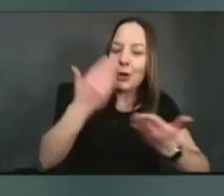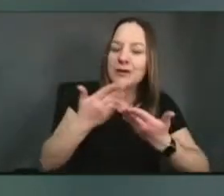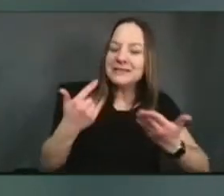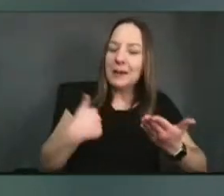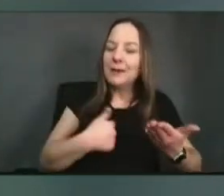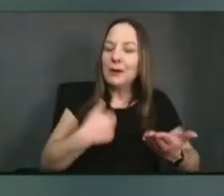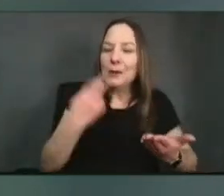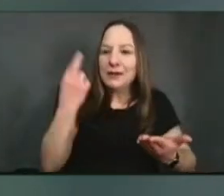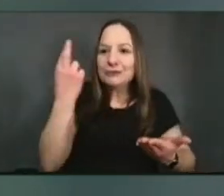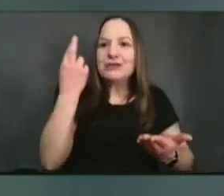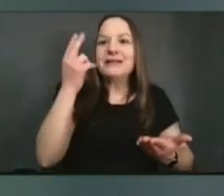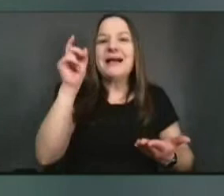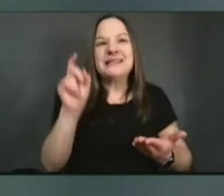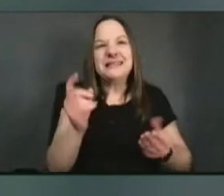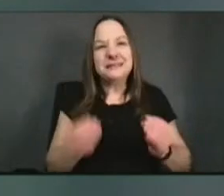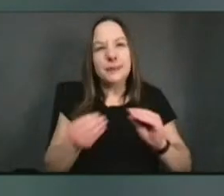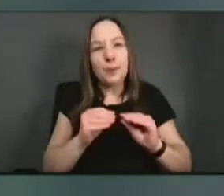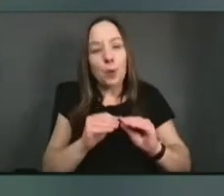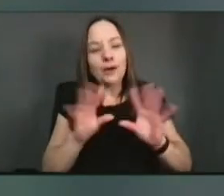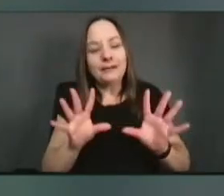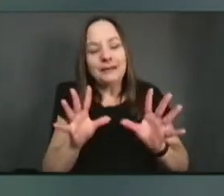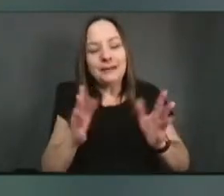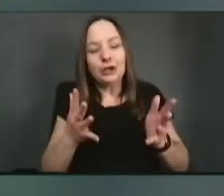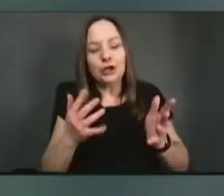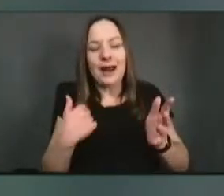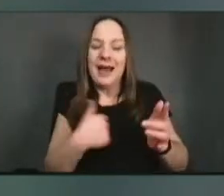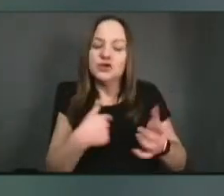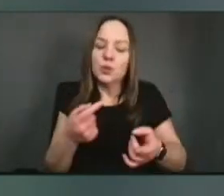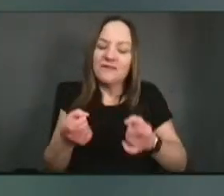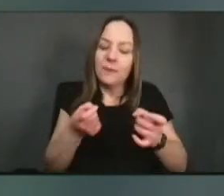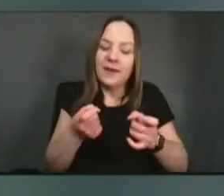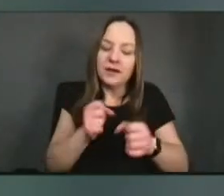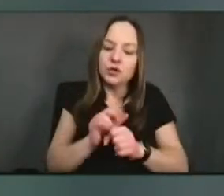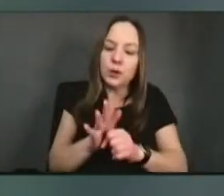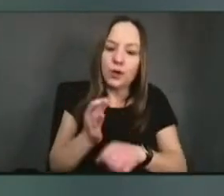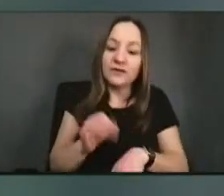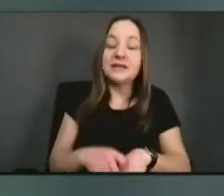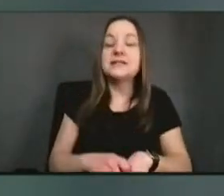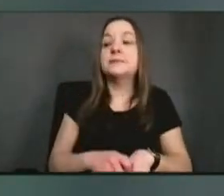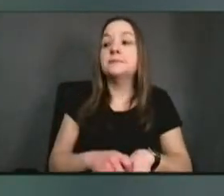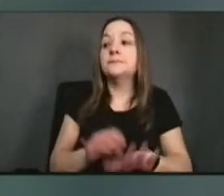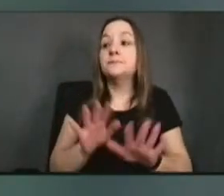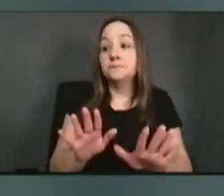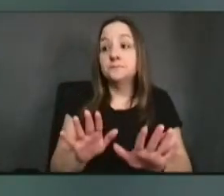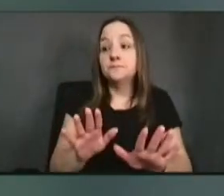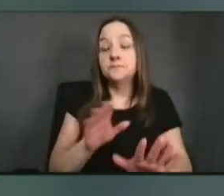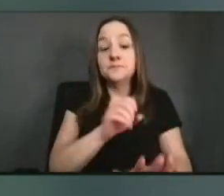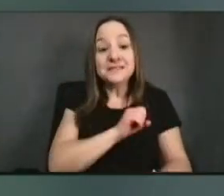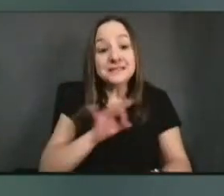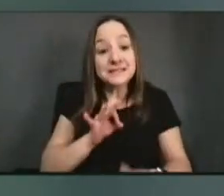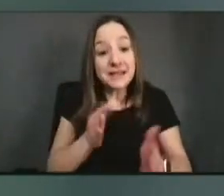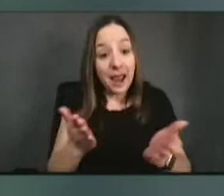lesson that we learned in different ways throughout managing Covid 19. For instance,